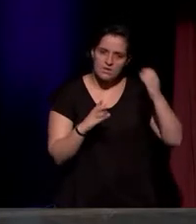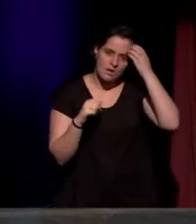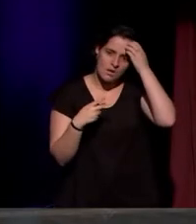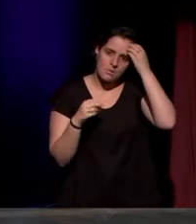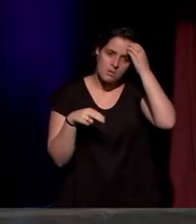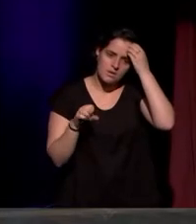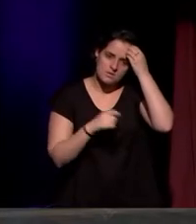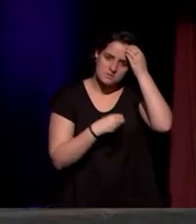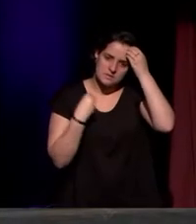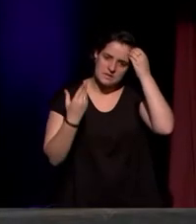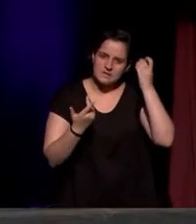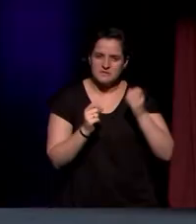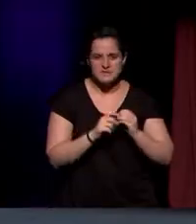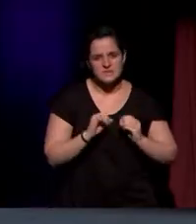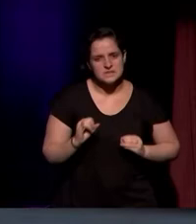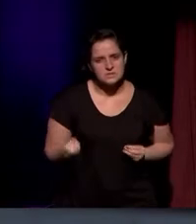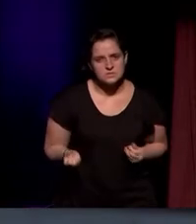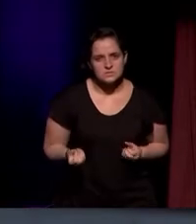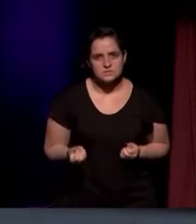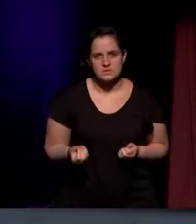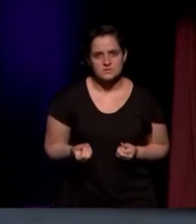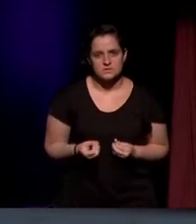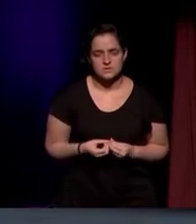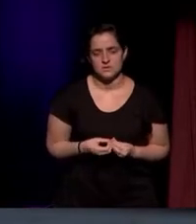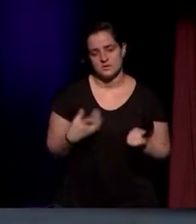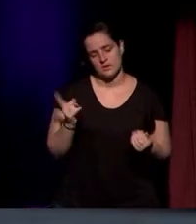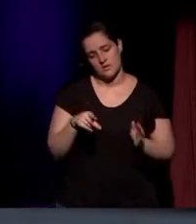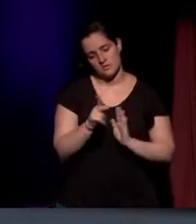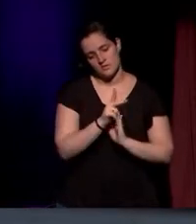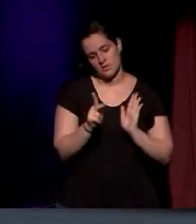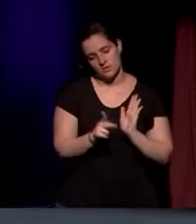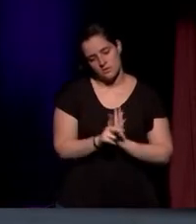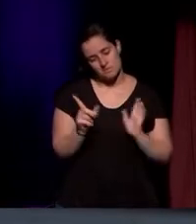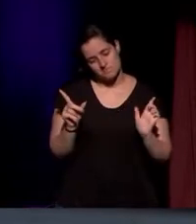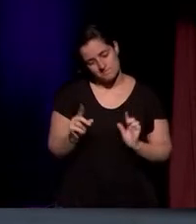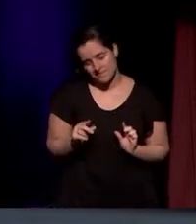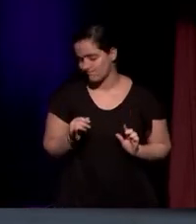So it was a less happy project, and so we have the campaign